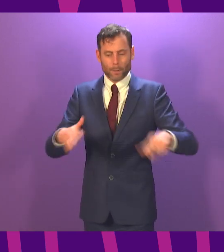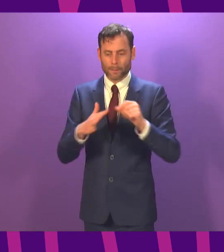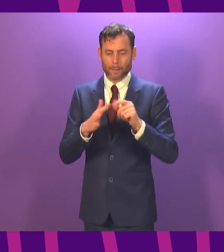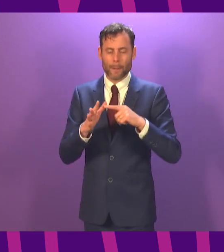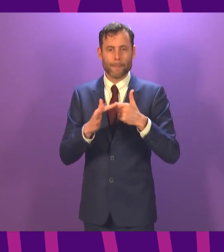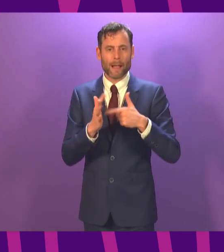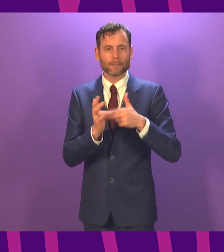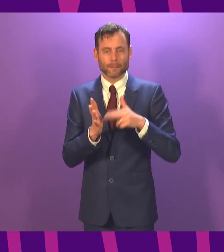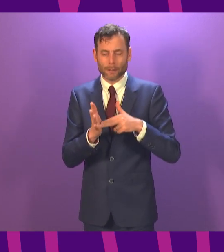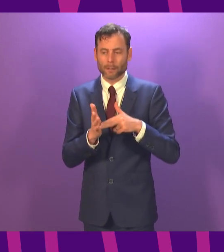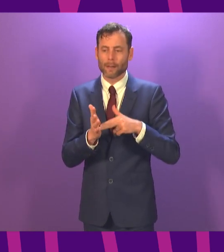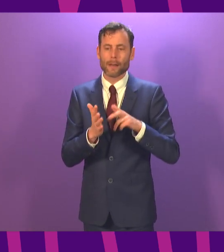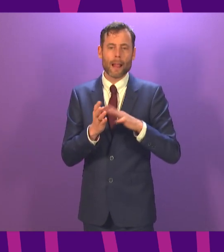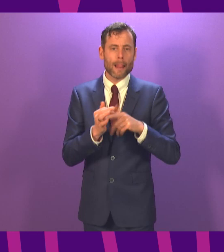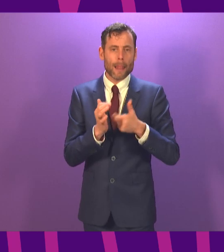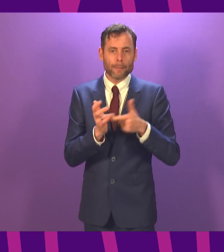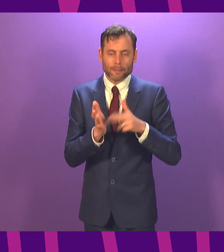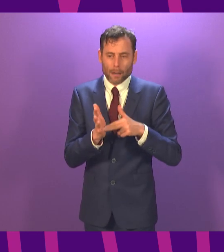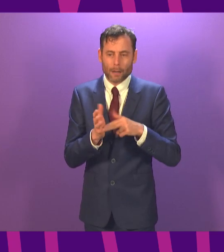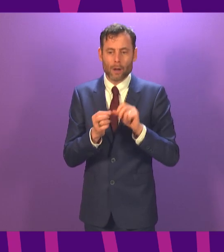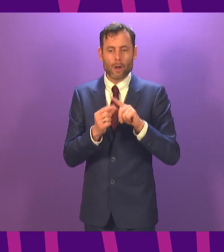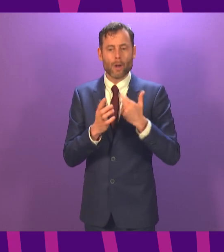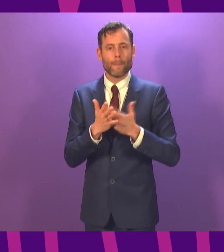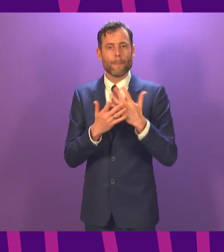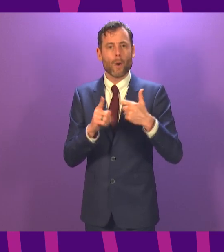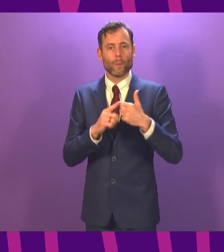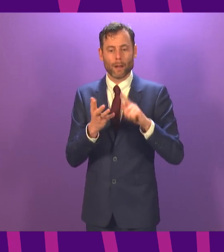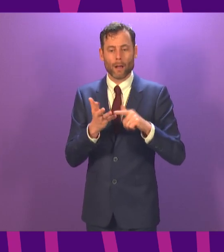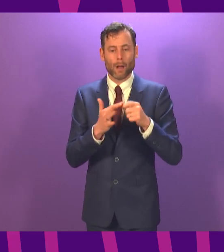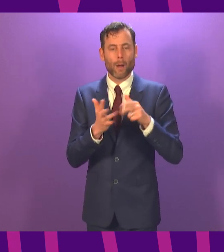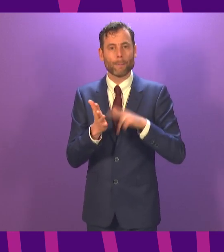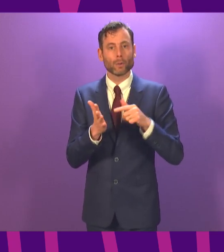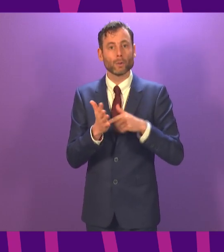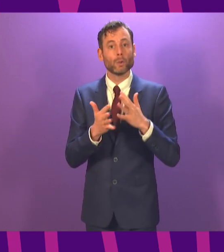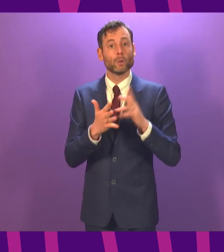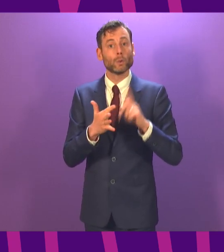as in Paxton, Chirnside and Lamberton—Berwick-upon-Tweed is the nearest town for essential shopping